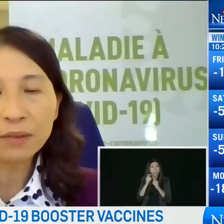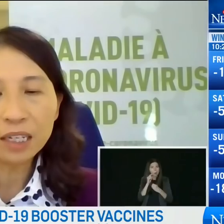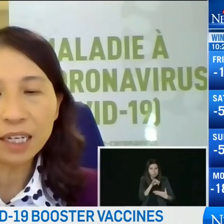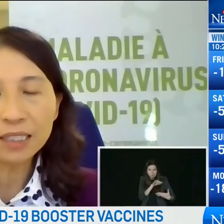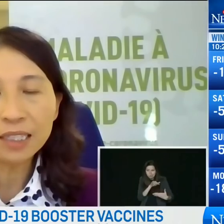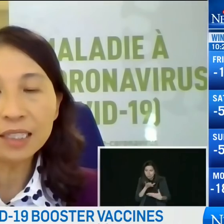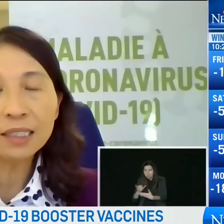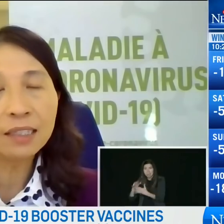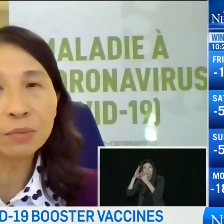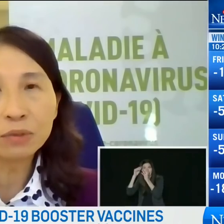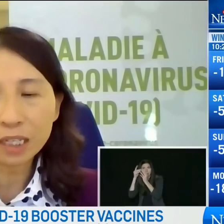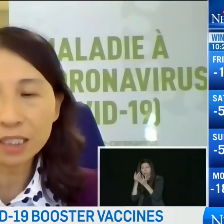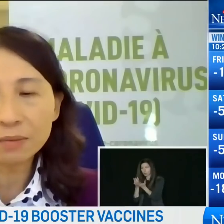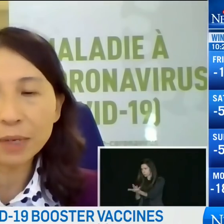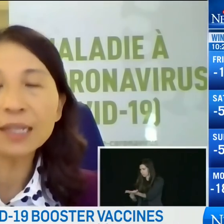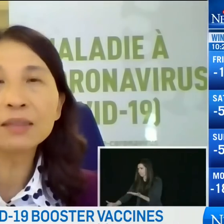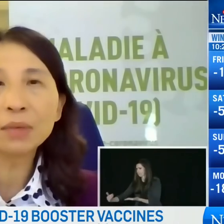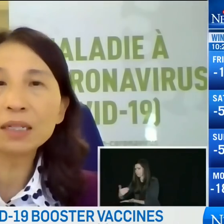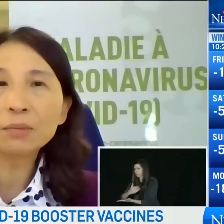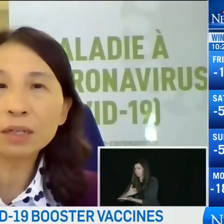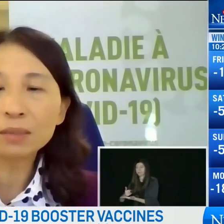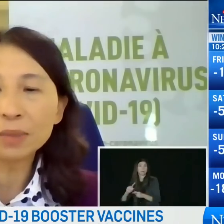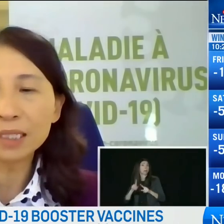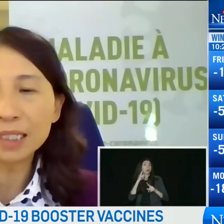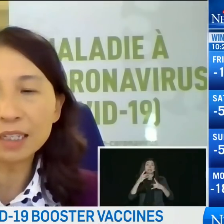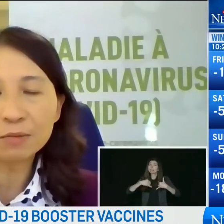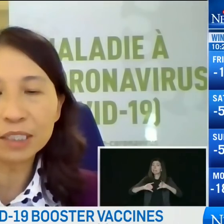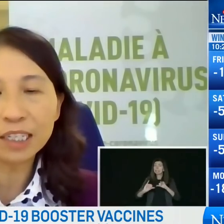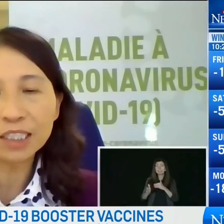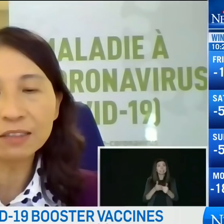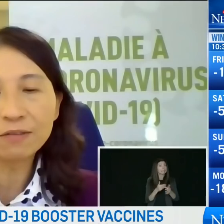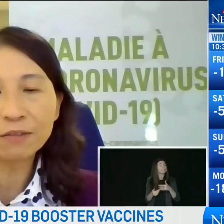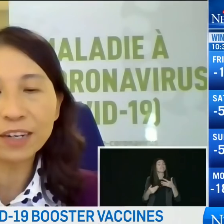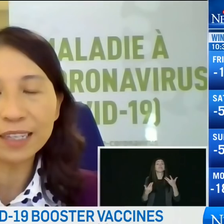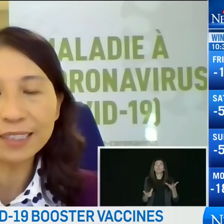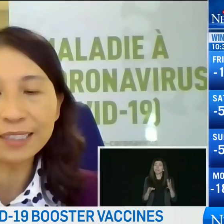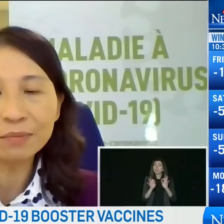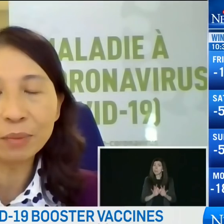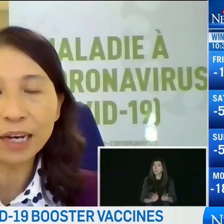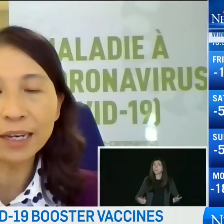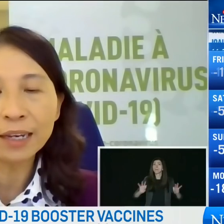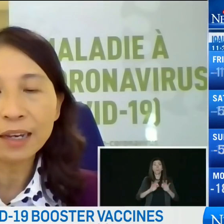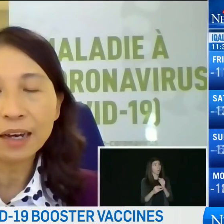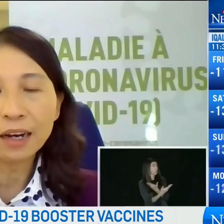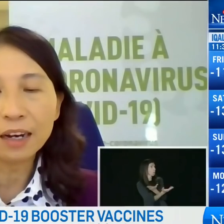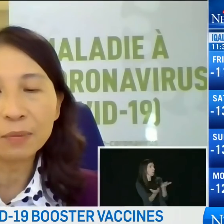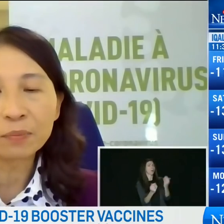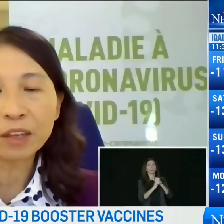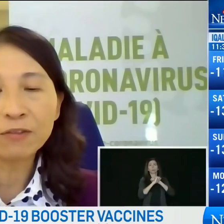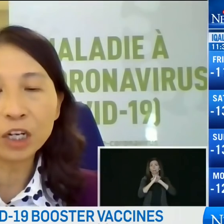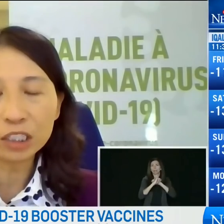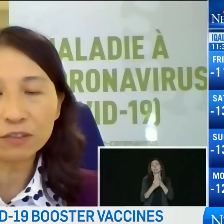GOING TO LEARN A LOT ABOUT THIS